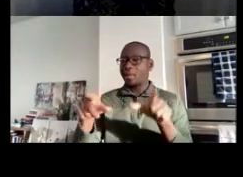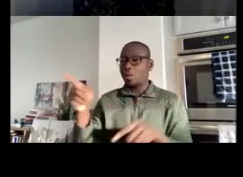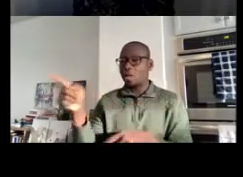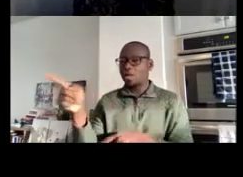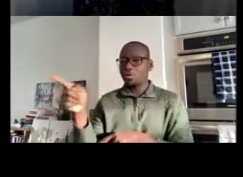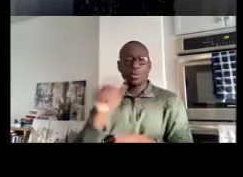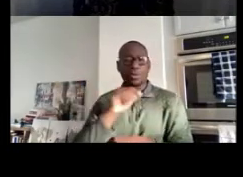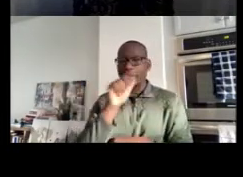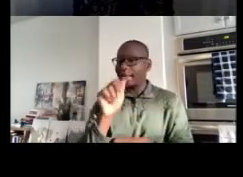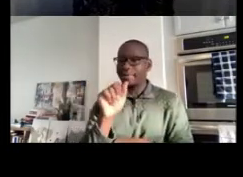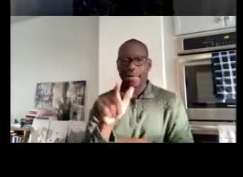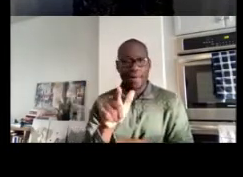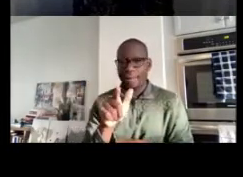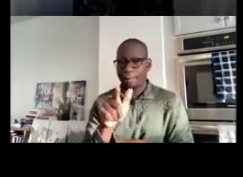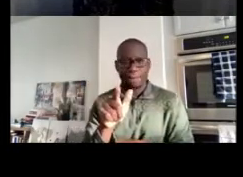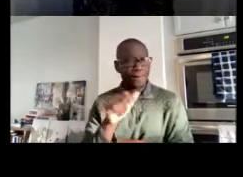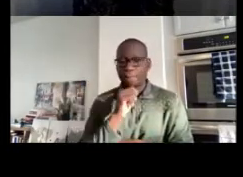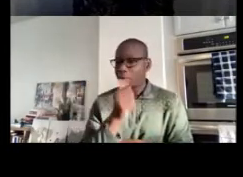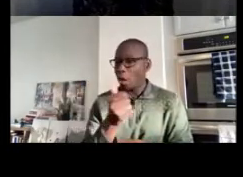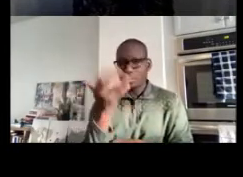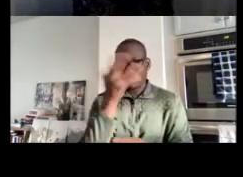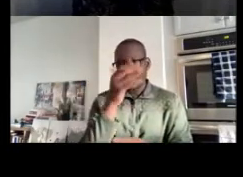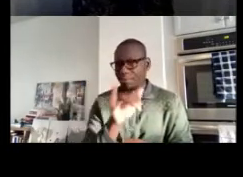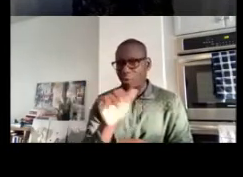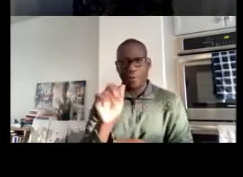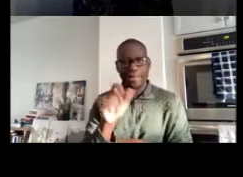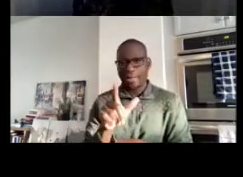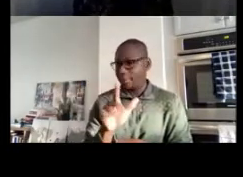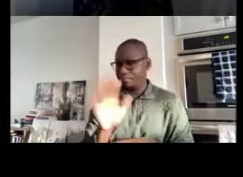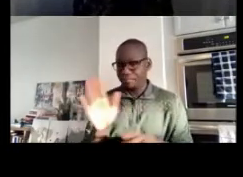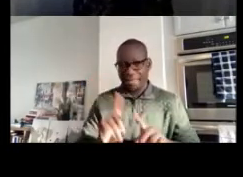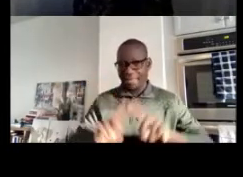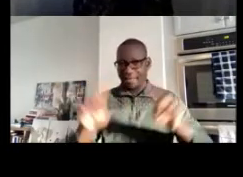but that's KSL, Kenyan sign language. They don't necessarily know American Sign Language. It